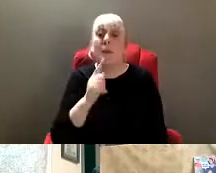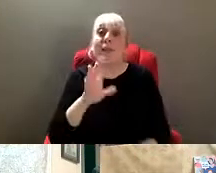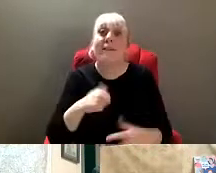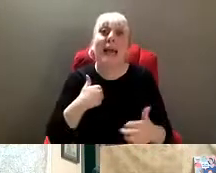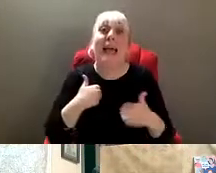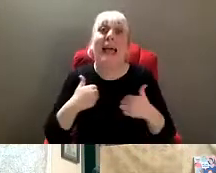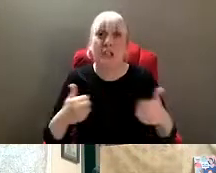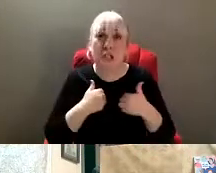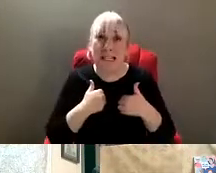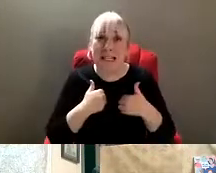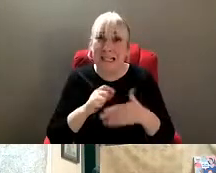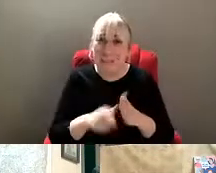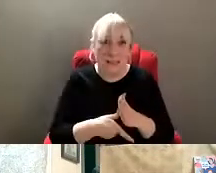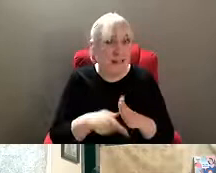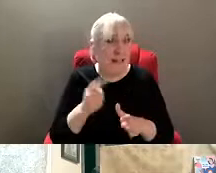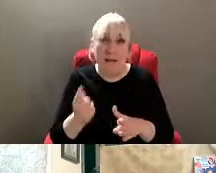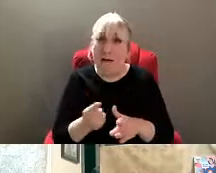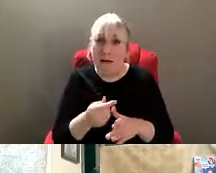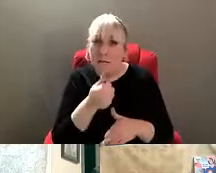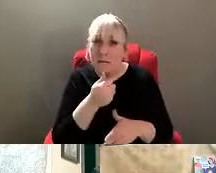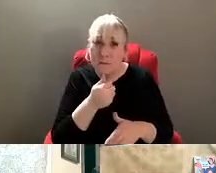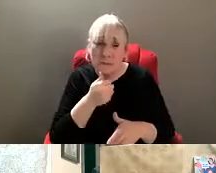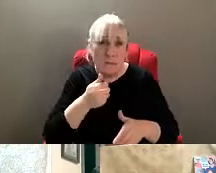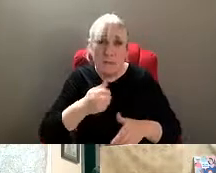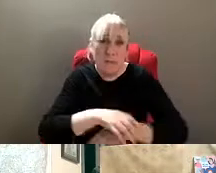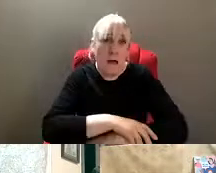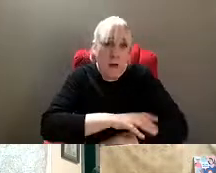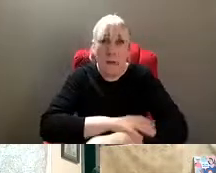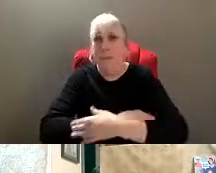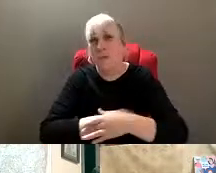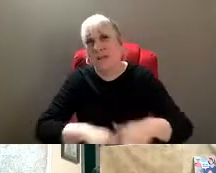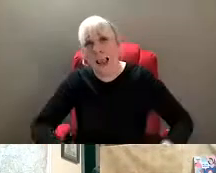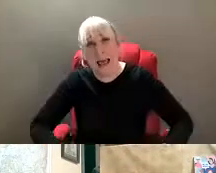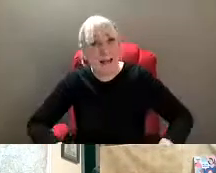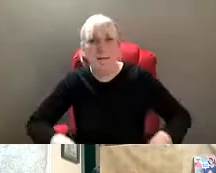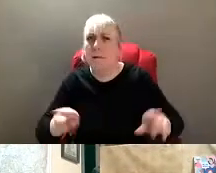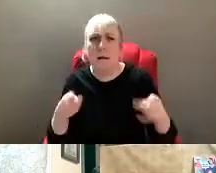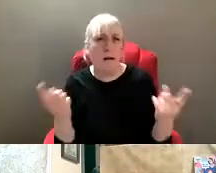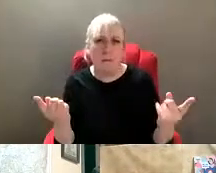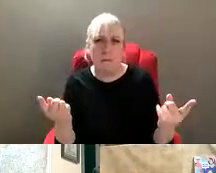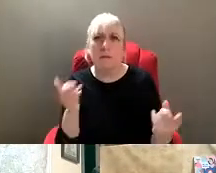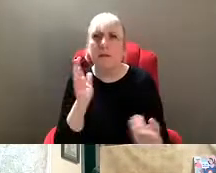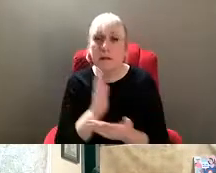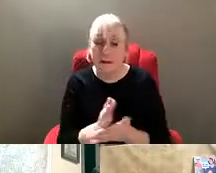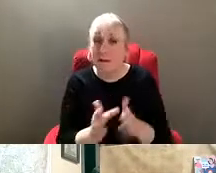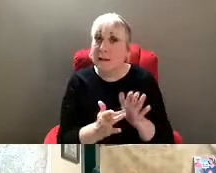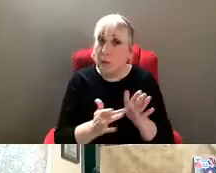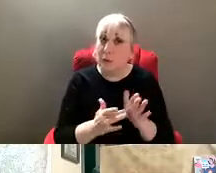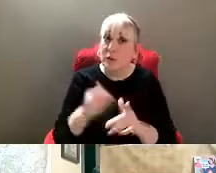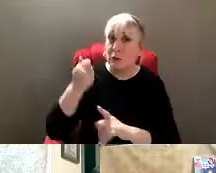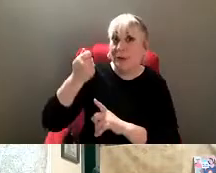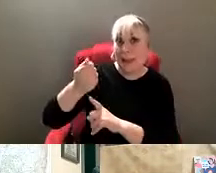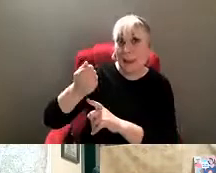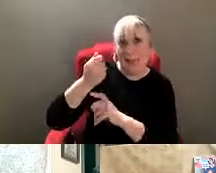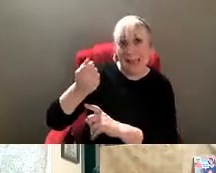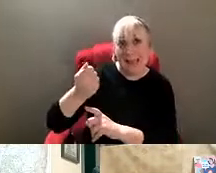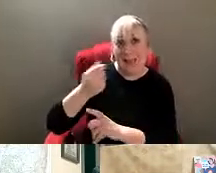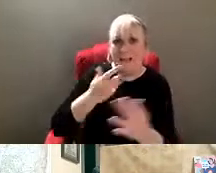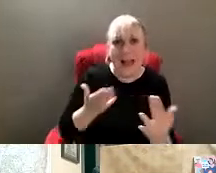their arms and any more than their legs so it's important to campaign for access to power bridges